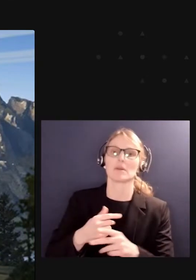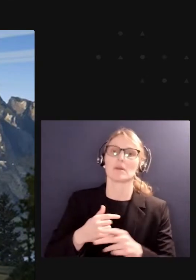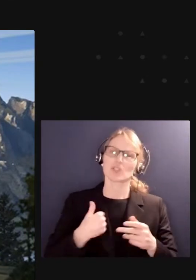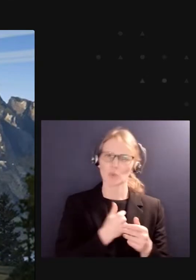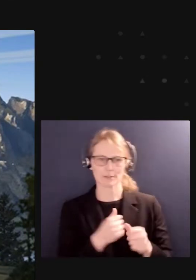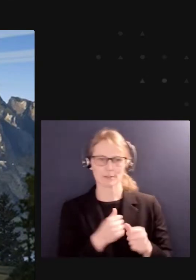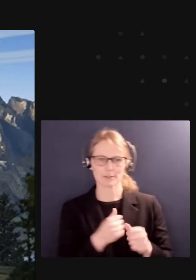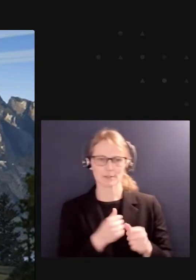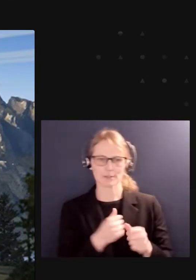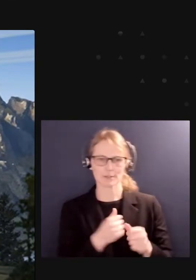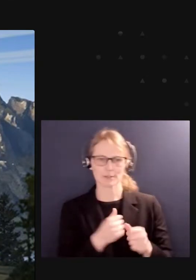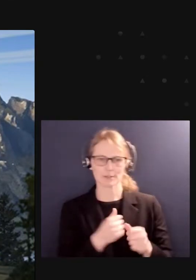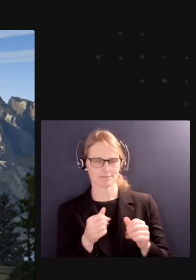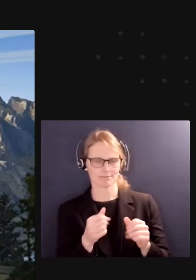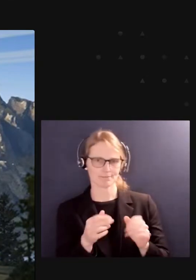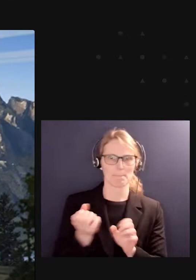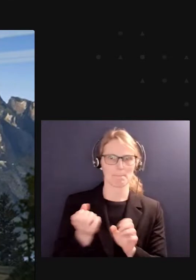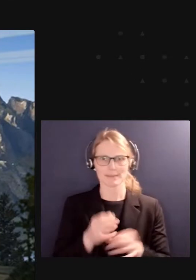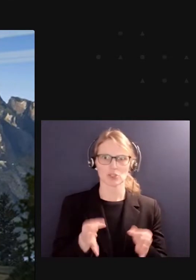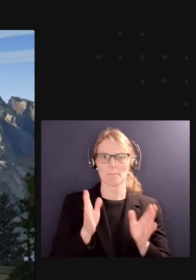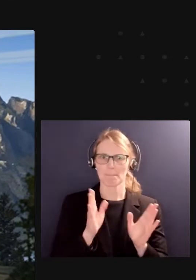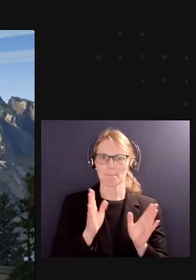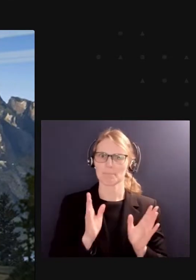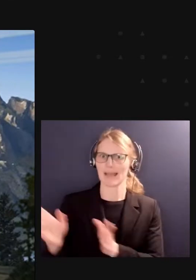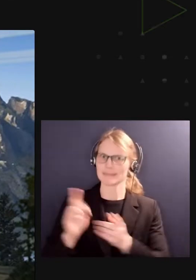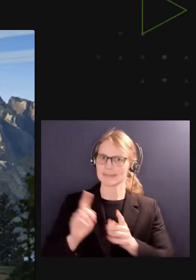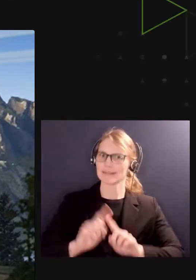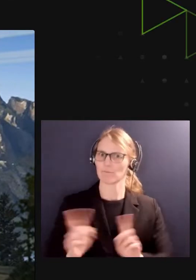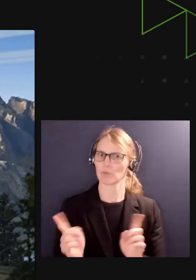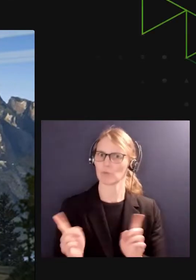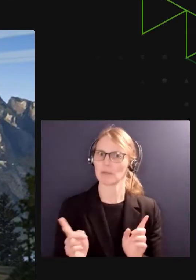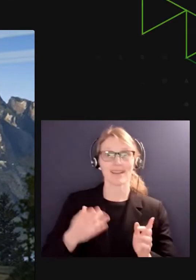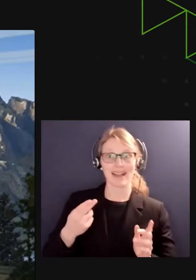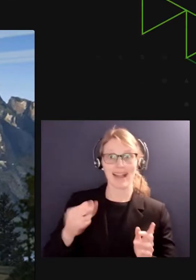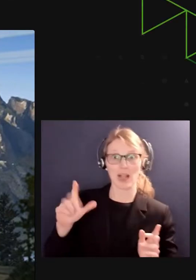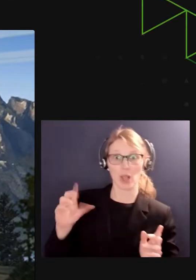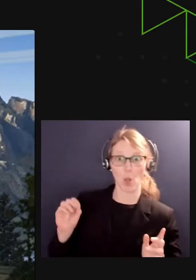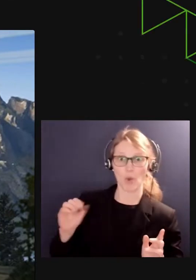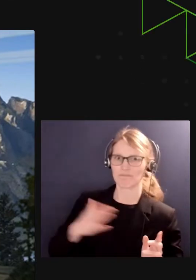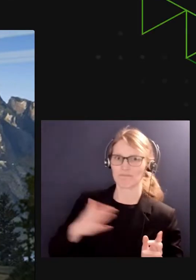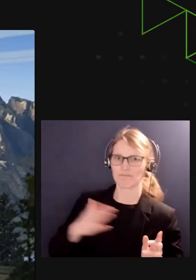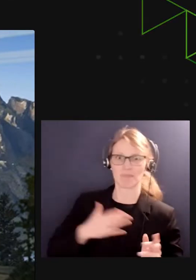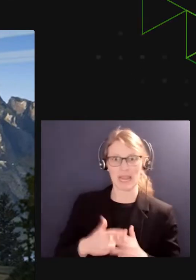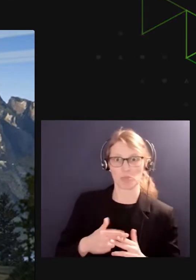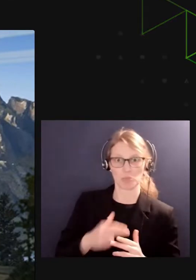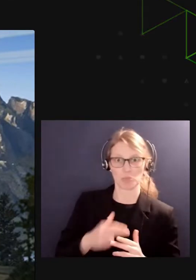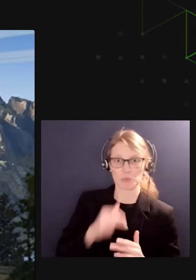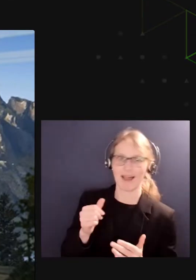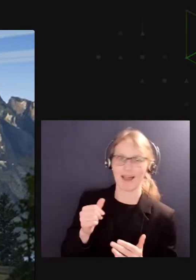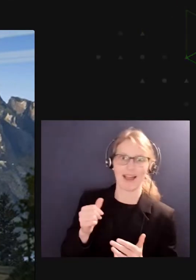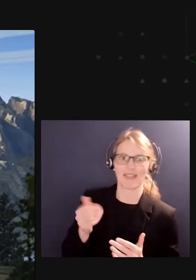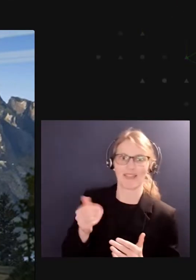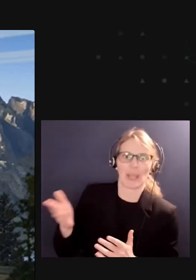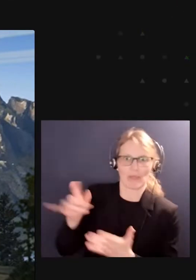And Halo was not, my name wasn't sitting on Halo. But it's what I was passionate about and I put together